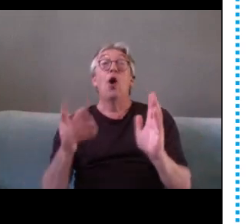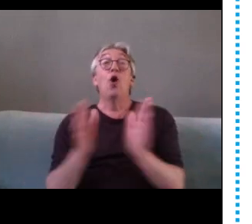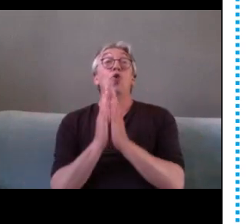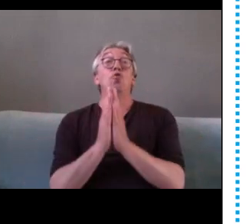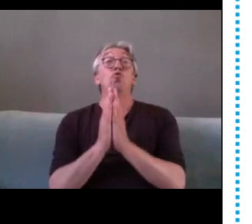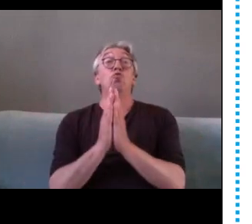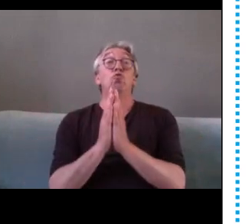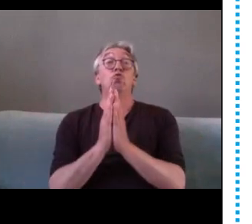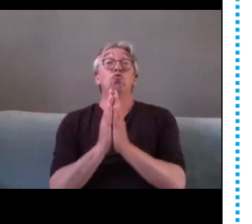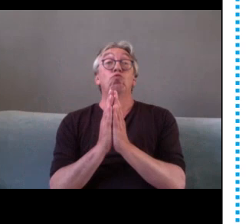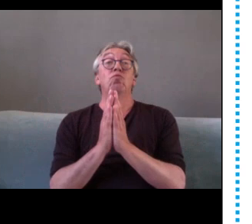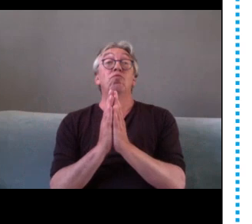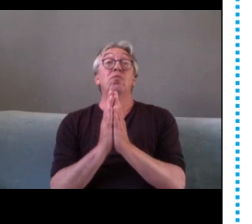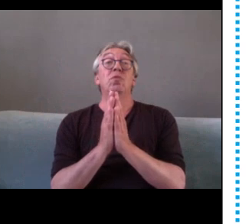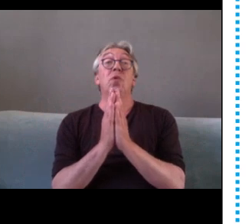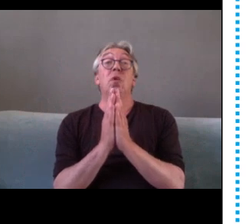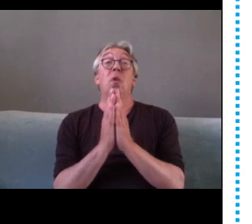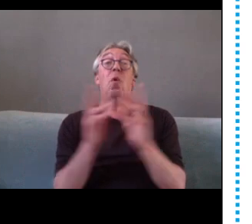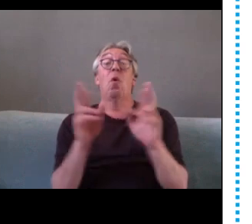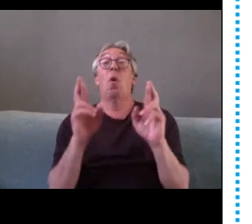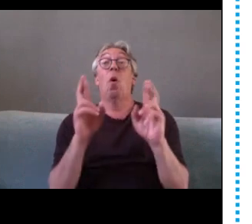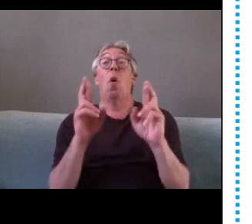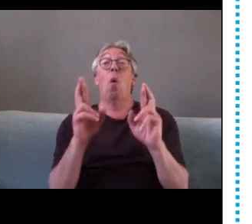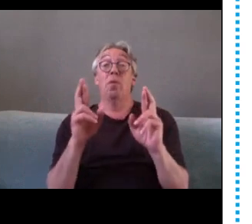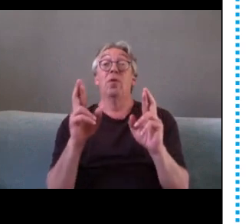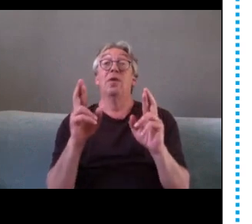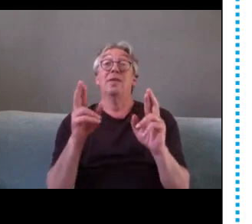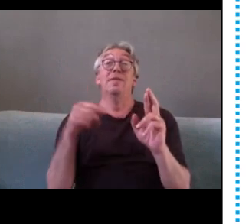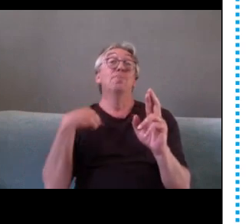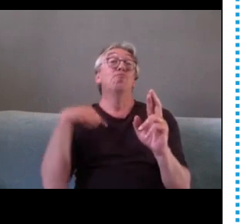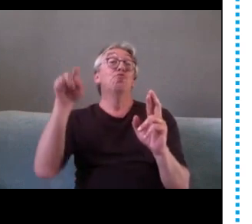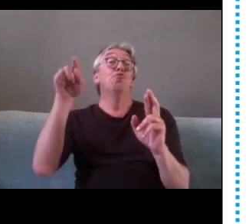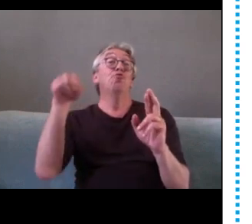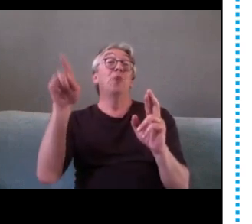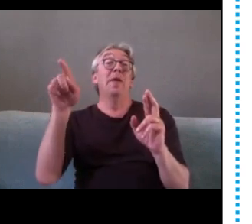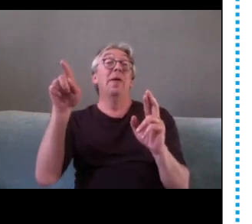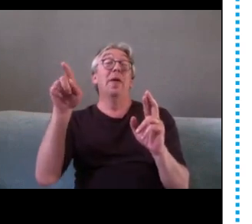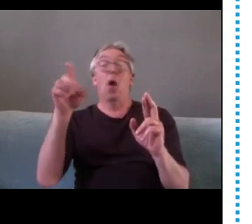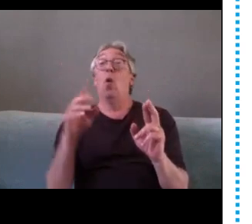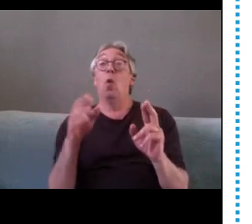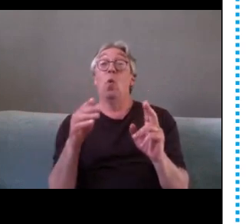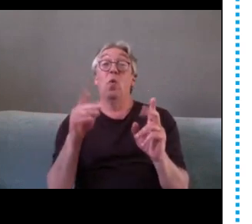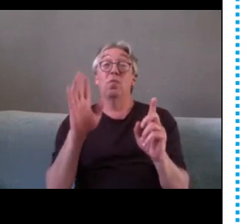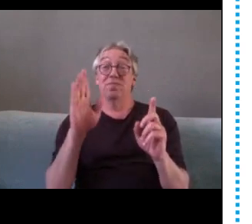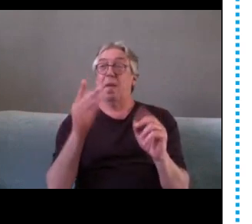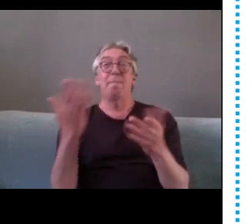and hopefully this will be improved. Actually, there is one question so I'll take this one